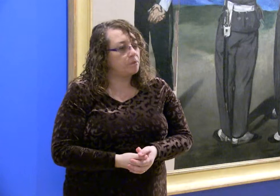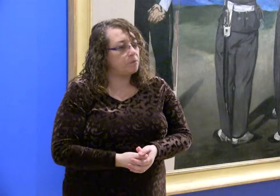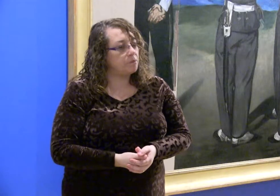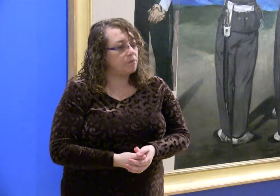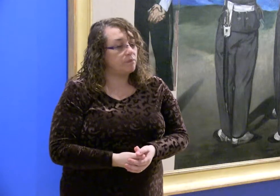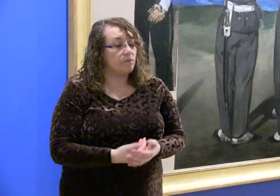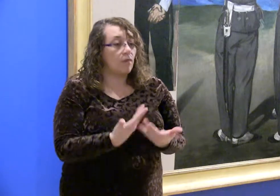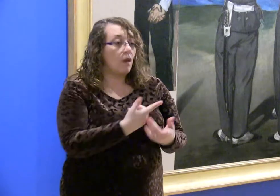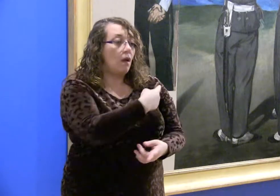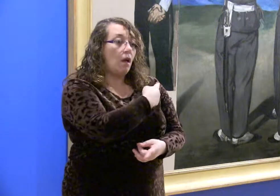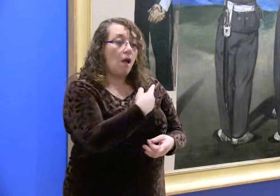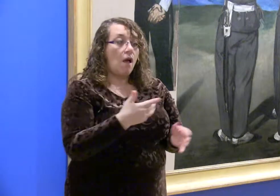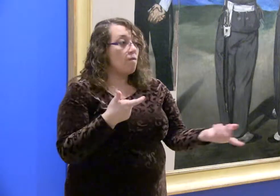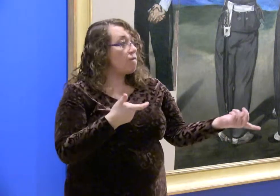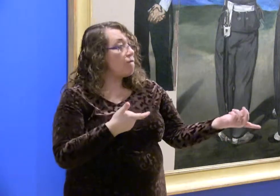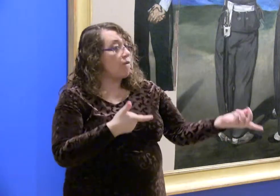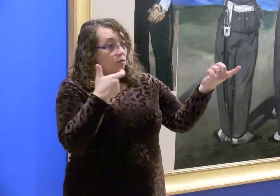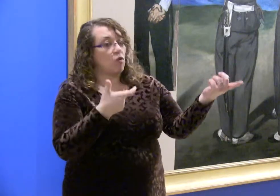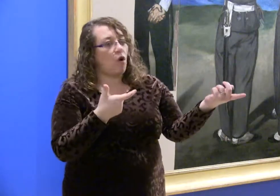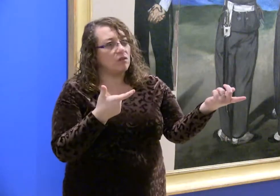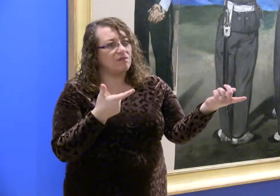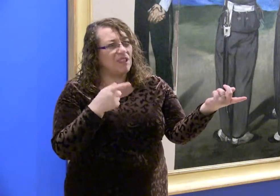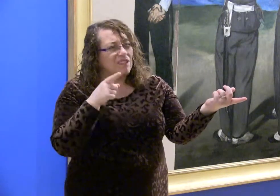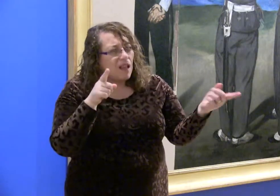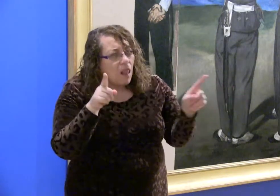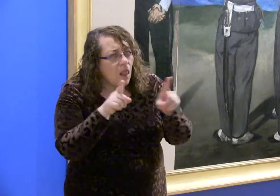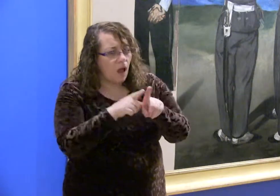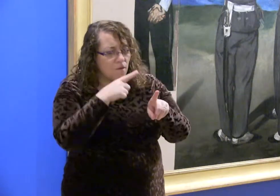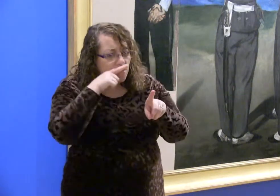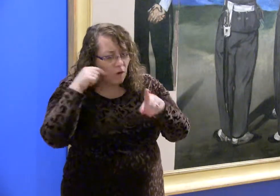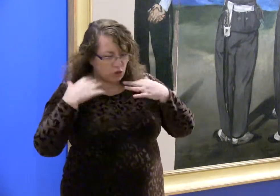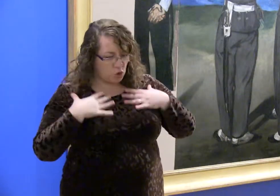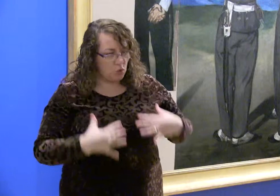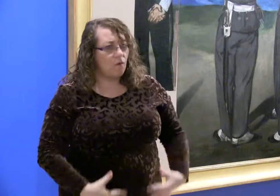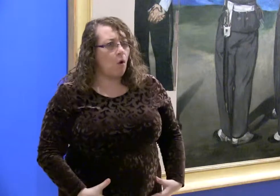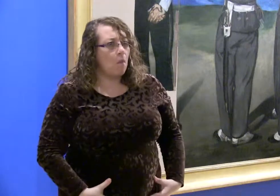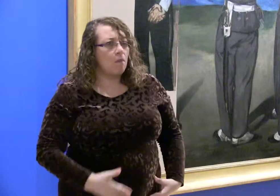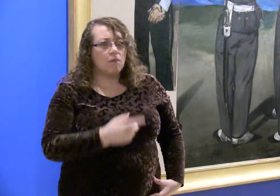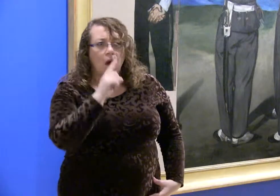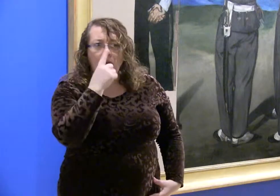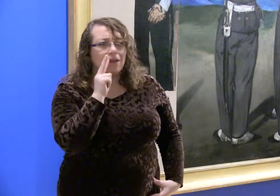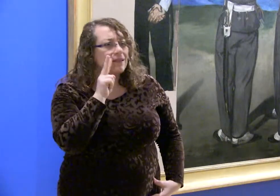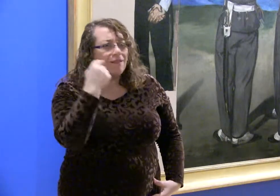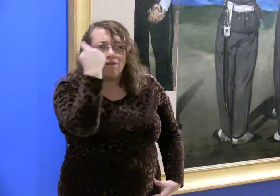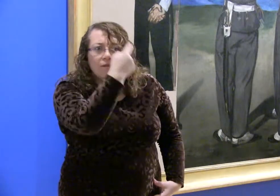The firing squad in French uniforms are faceless and impassive, totally focused on their job.